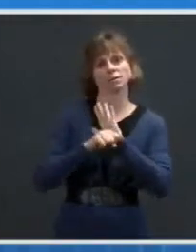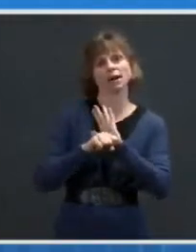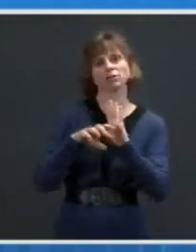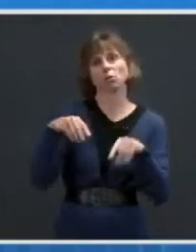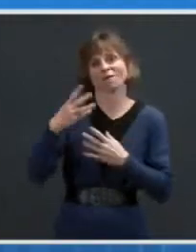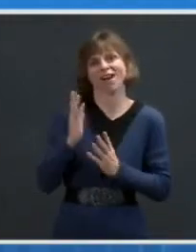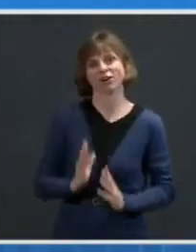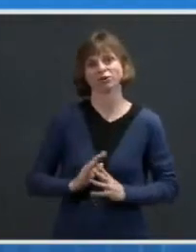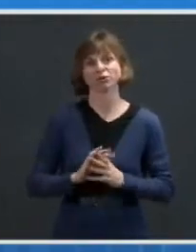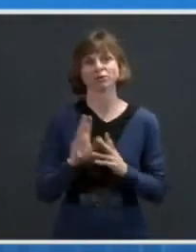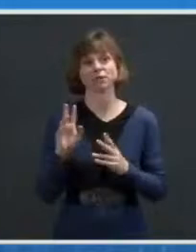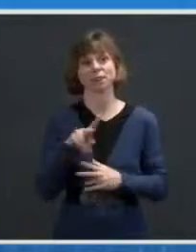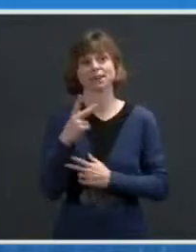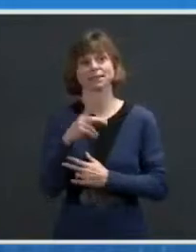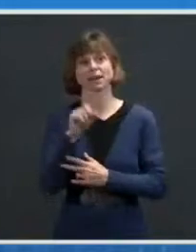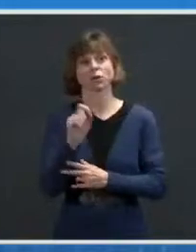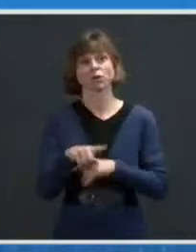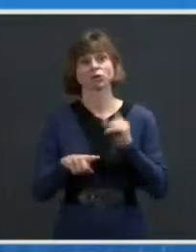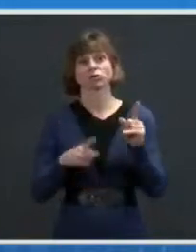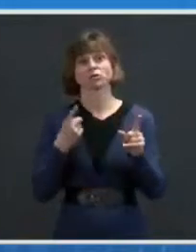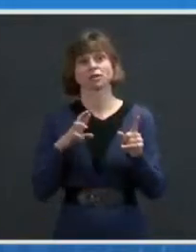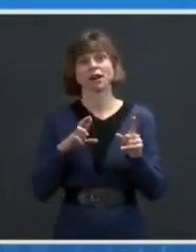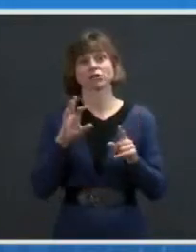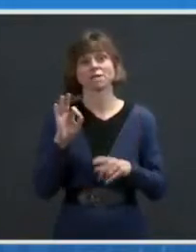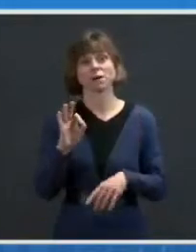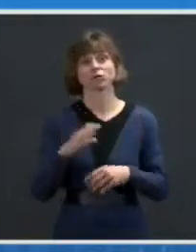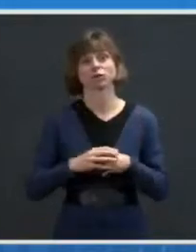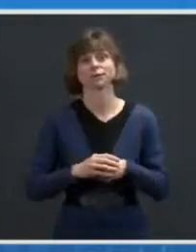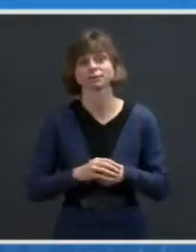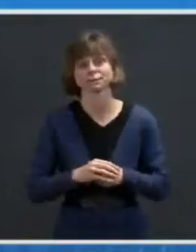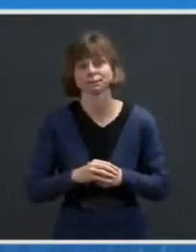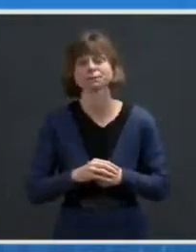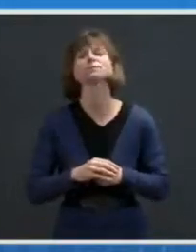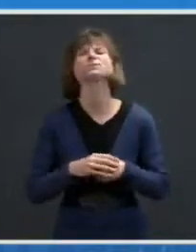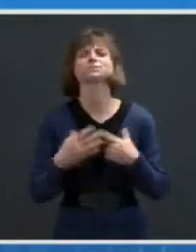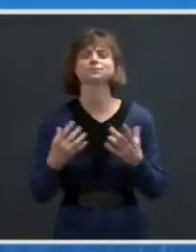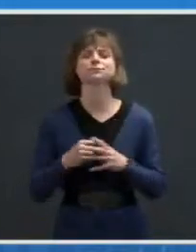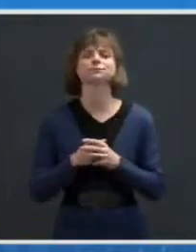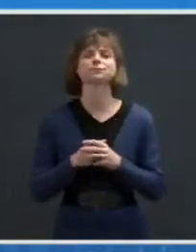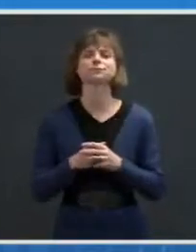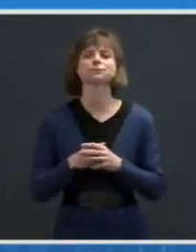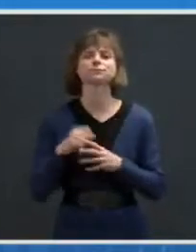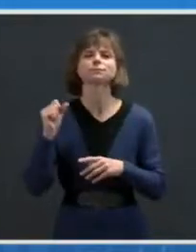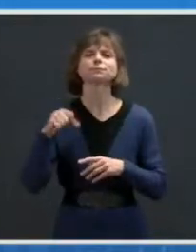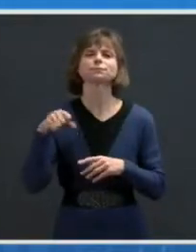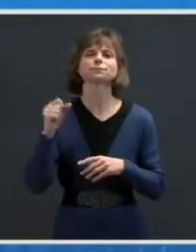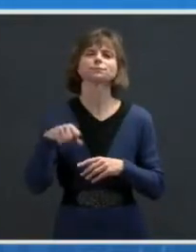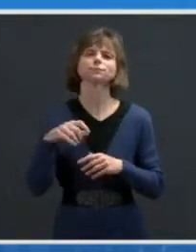THEN WE WILL BEGIN BY PROVIDING TECHNICAL ASSISTANCE TO THE STATE OR OTHER PROVIDERS. SECOND QUESTION OVER TO YOU,